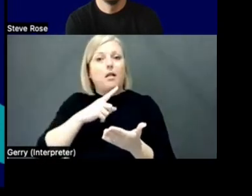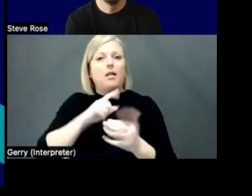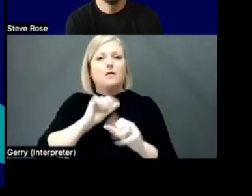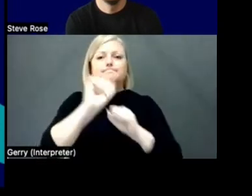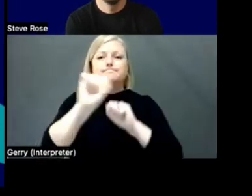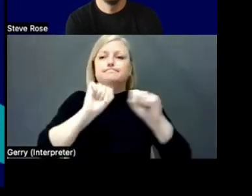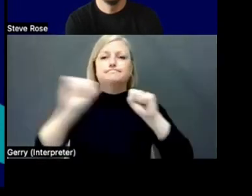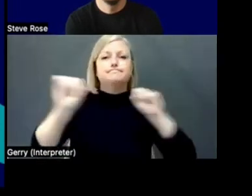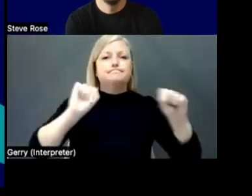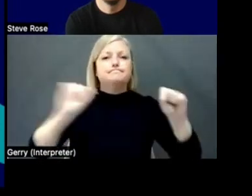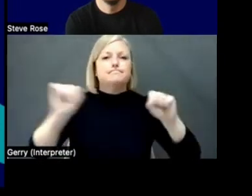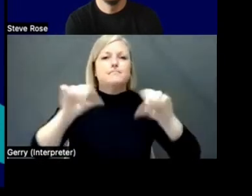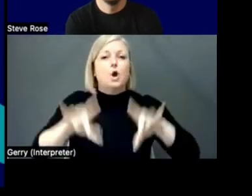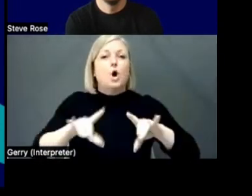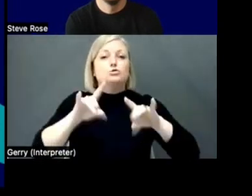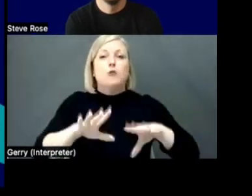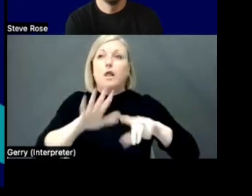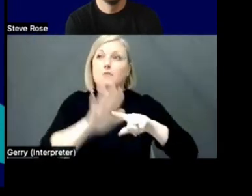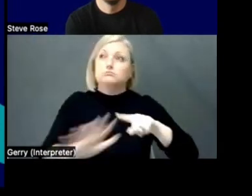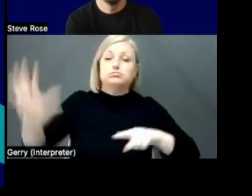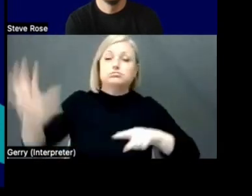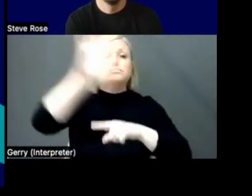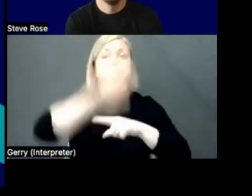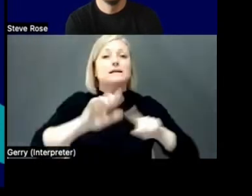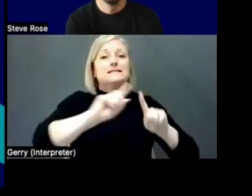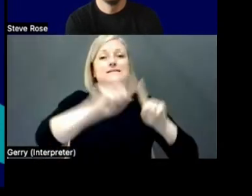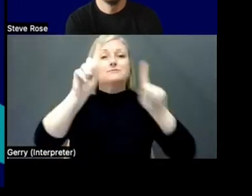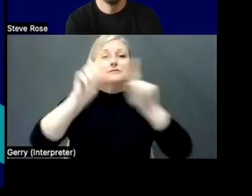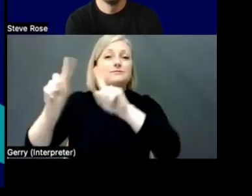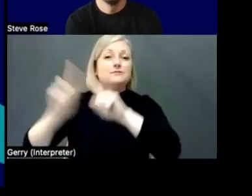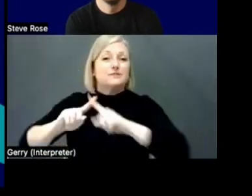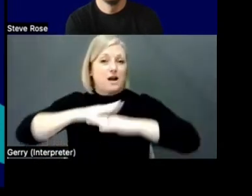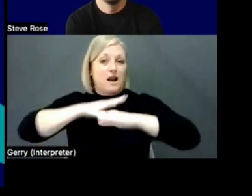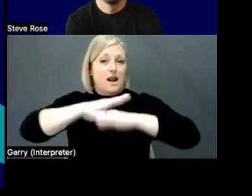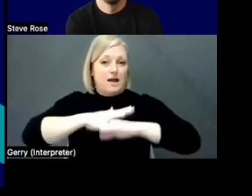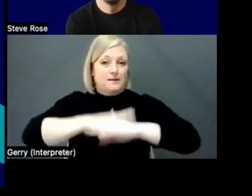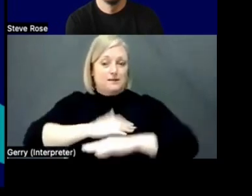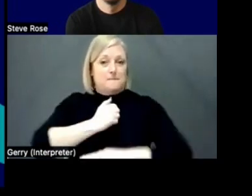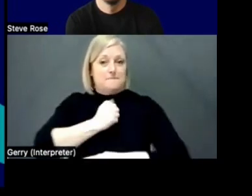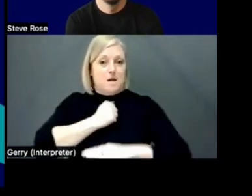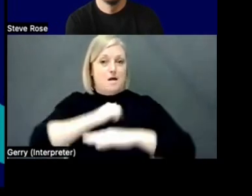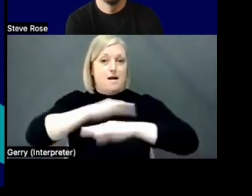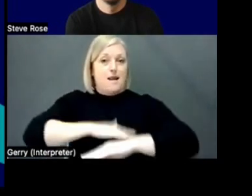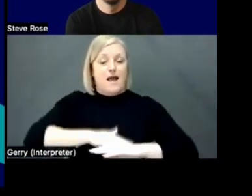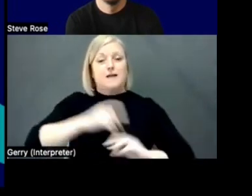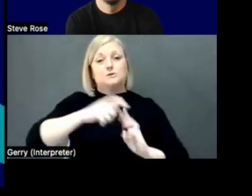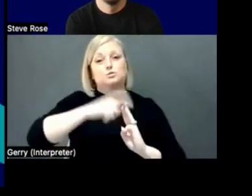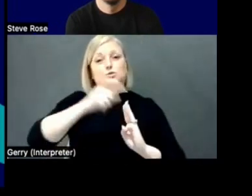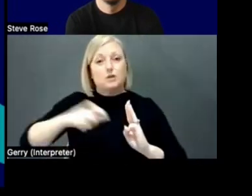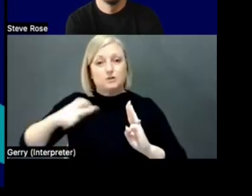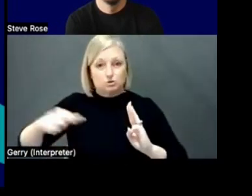across this evening. I'm on the lands of the Wurundjeri and Woi Wurrung people of the Kulin